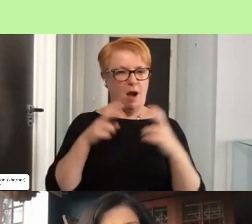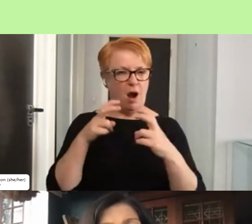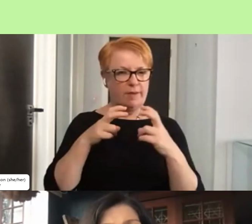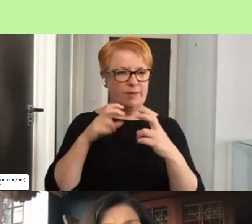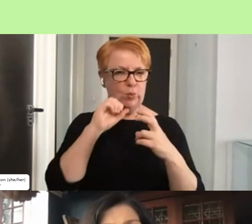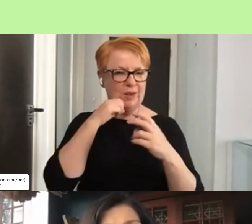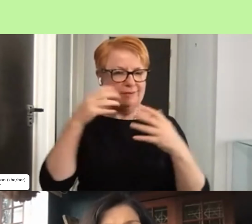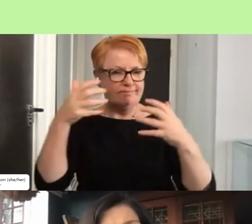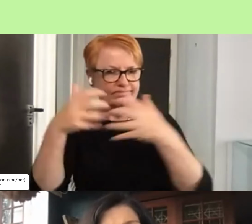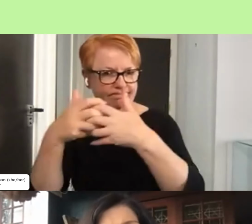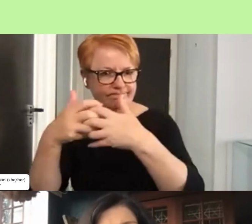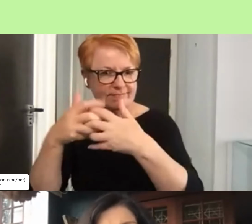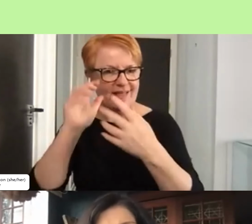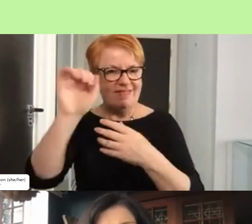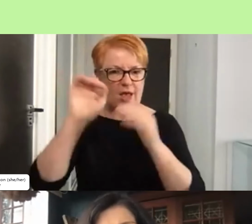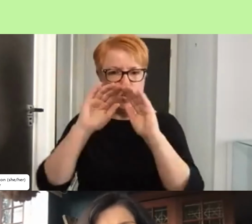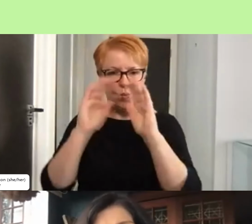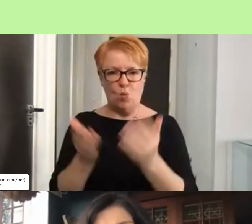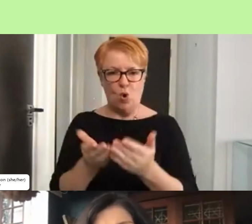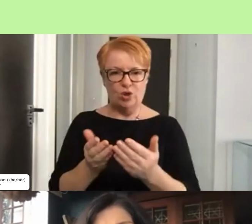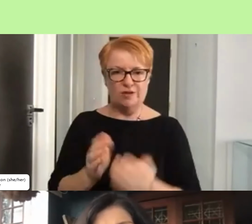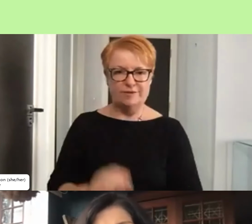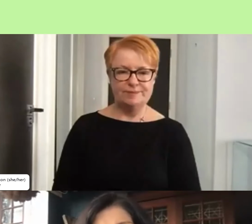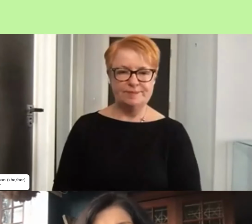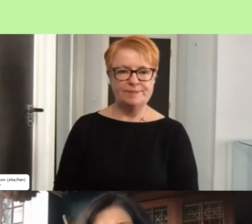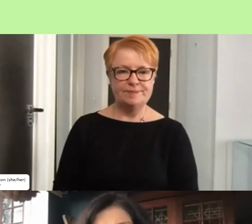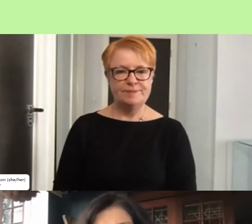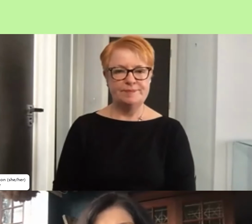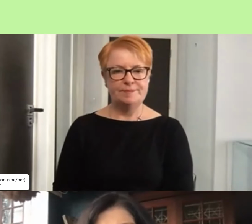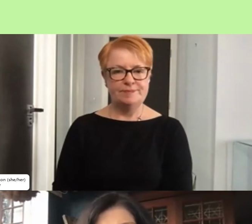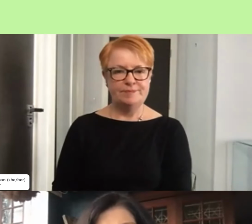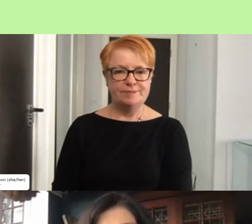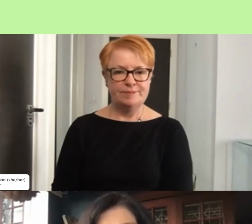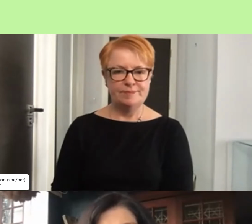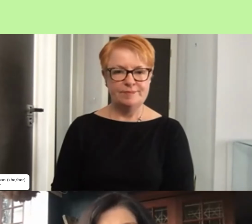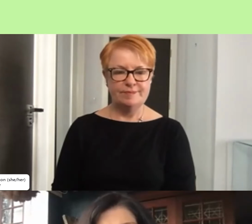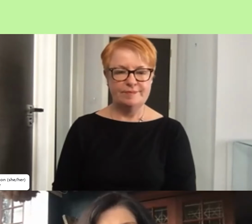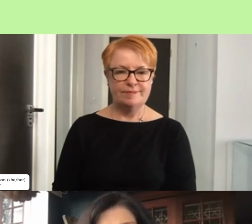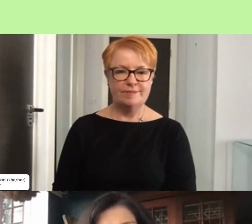But so, I mean, for me, it's going to go on for being very attentive with the audience